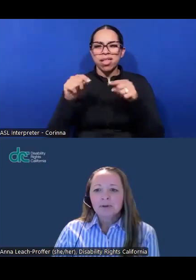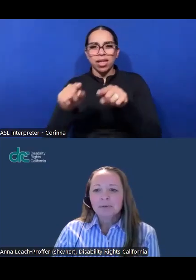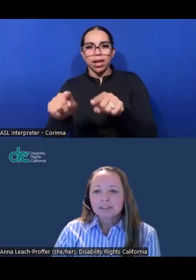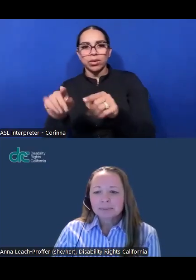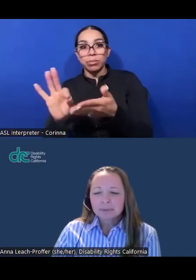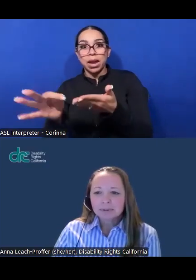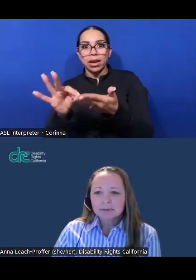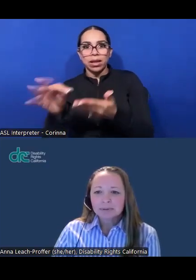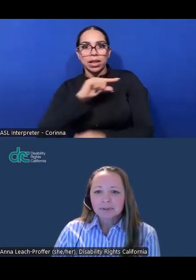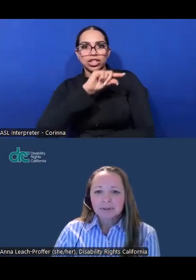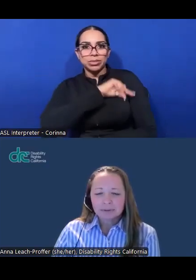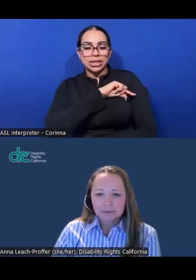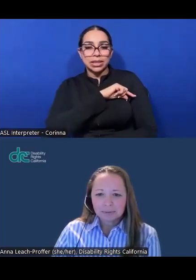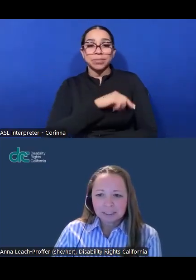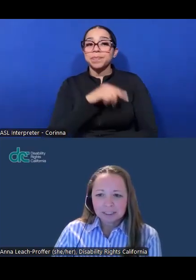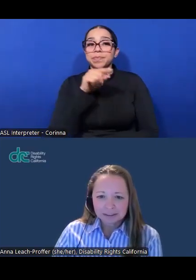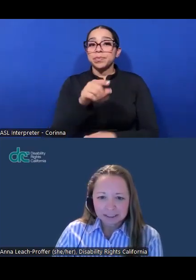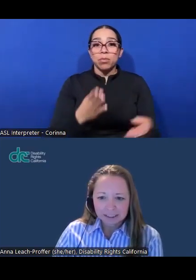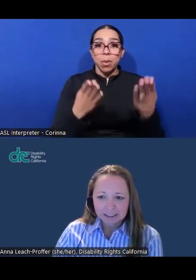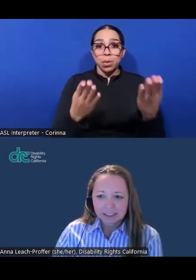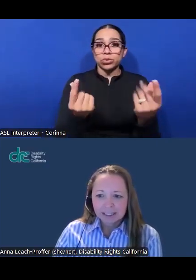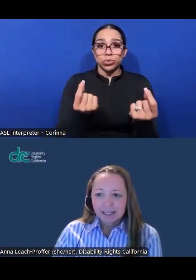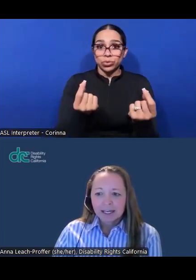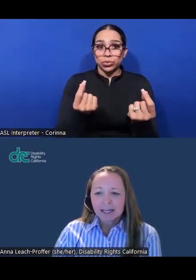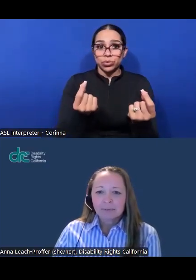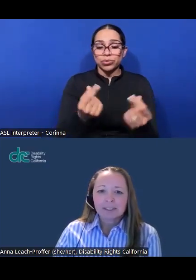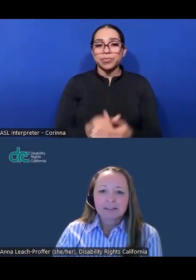What this proposal would do, basically, is